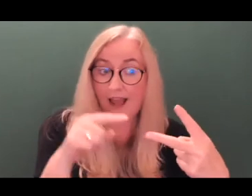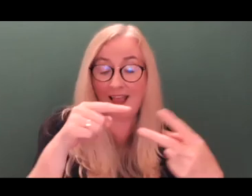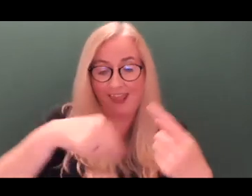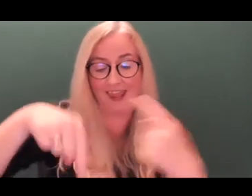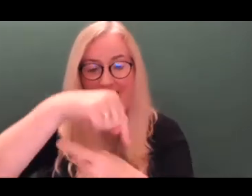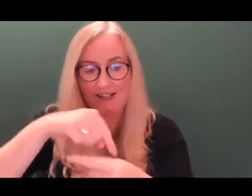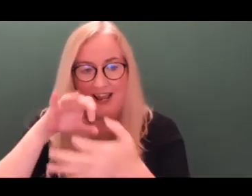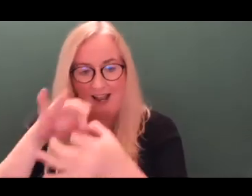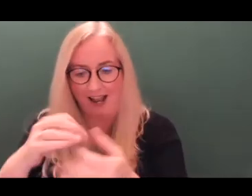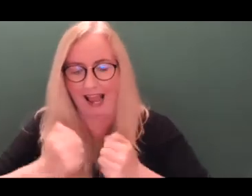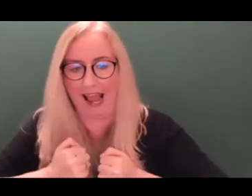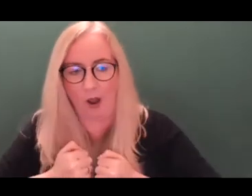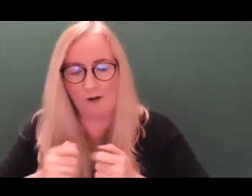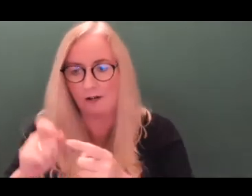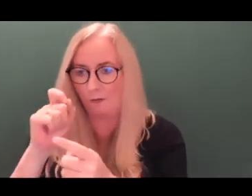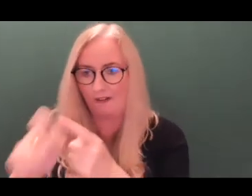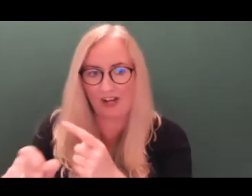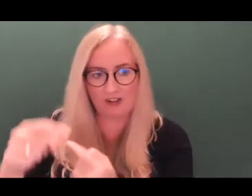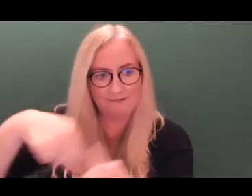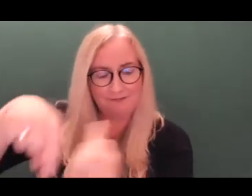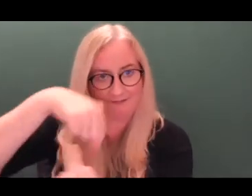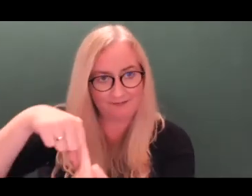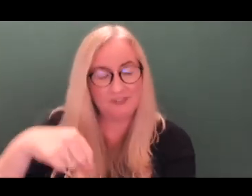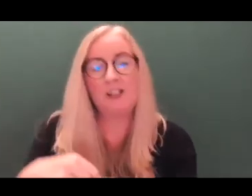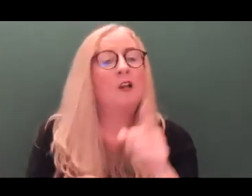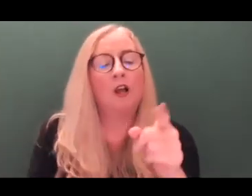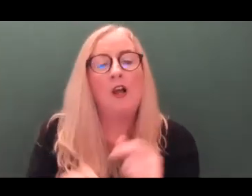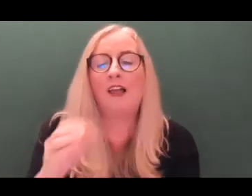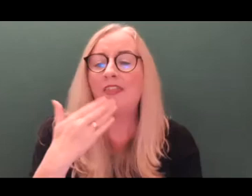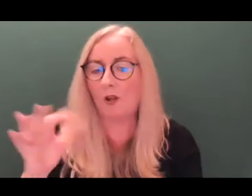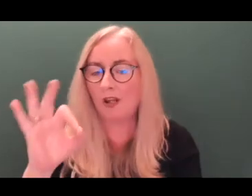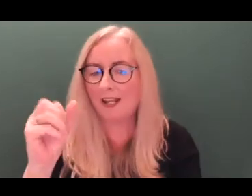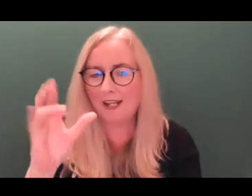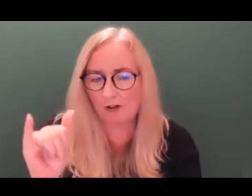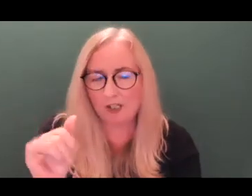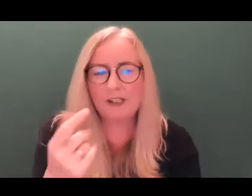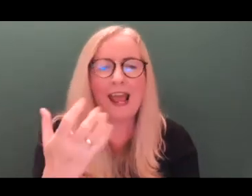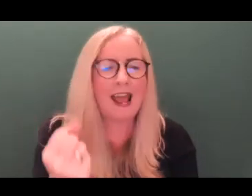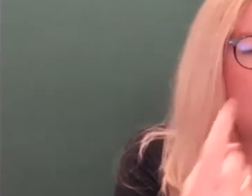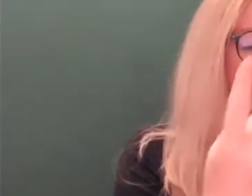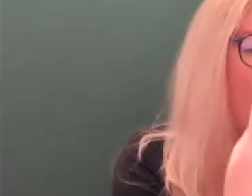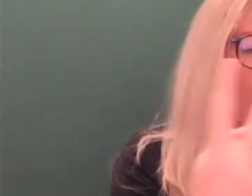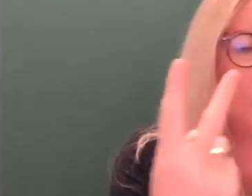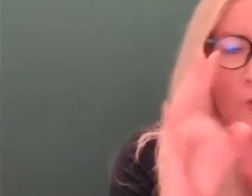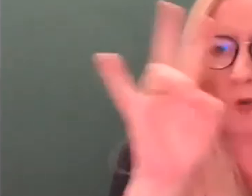: Okay, thank you Gary. I am going to put one or two questions now to Áine. You are still there?